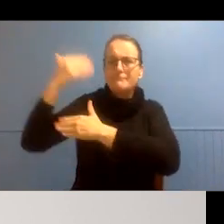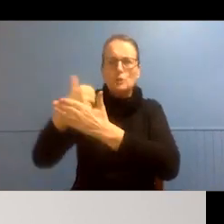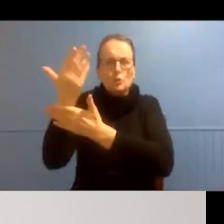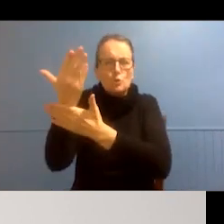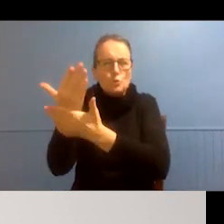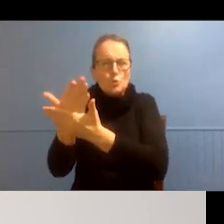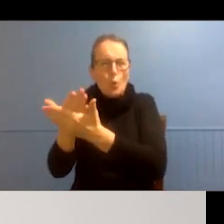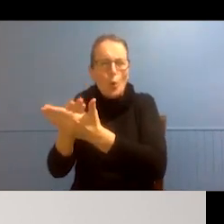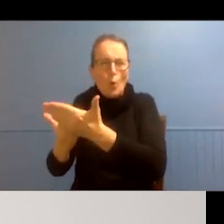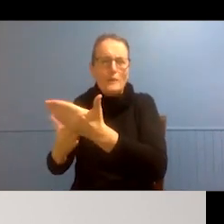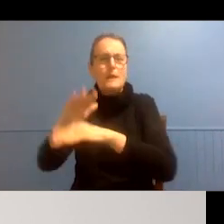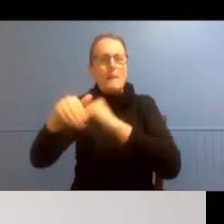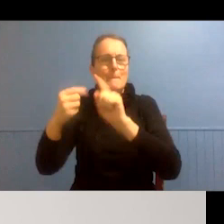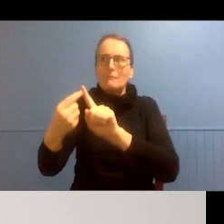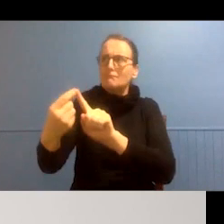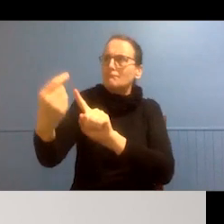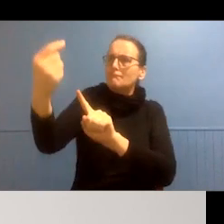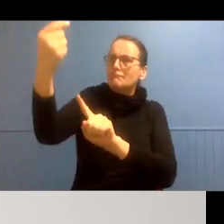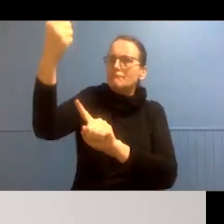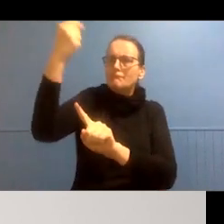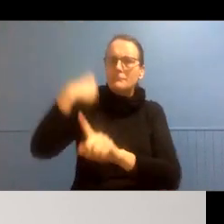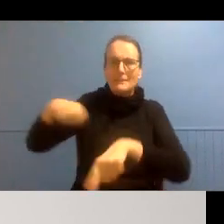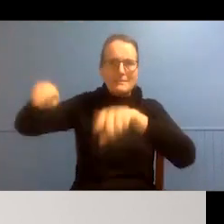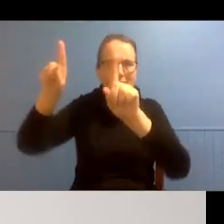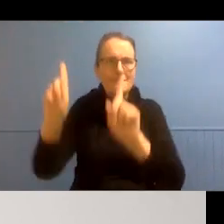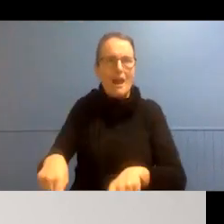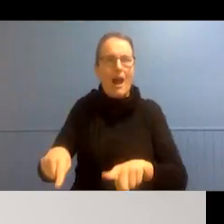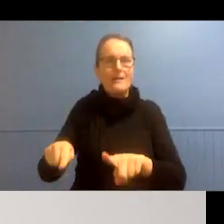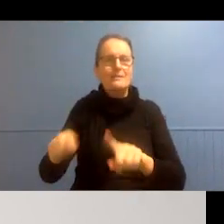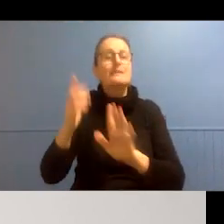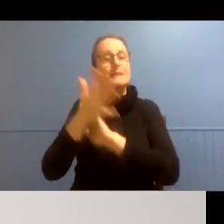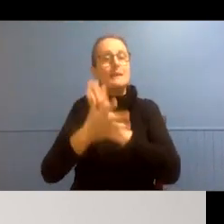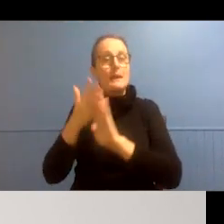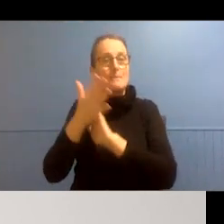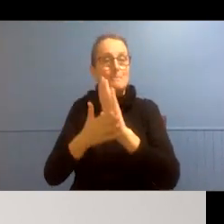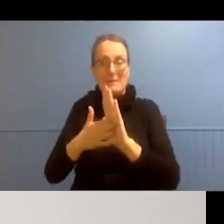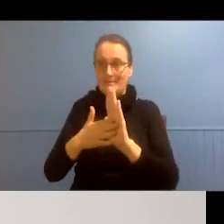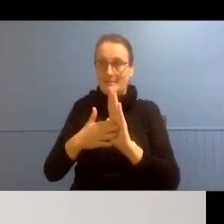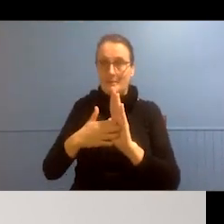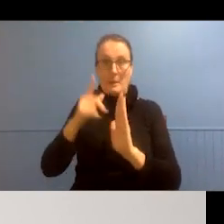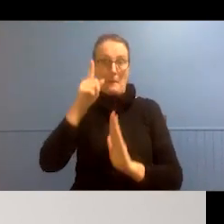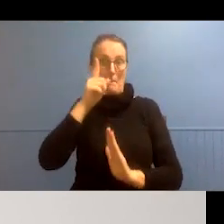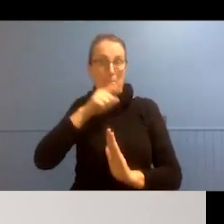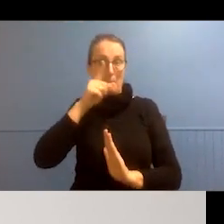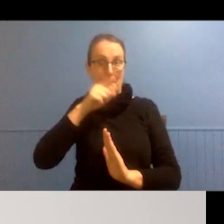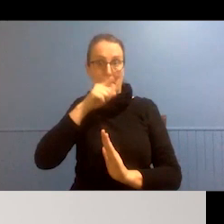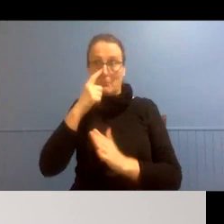these stories are about the beginnings of everything and they place us as humans in relation to everything around us.